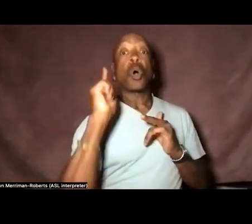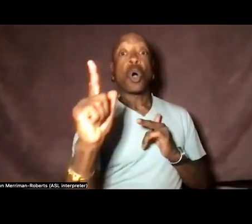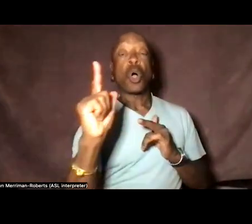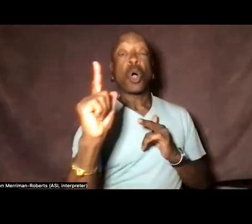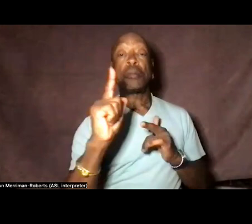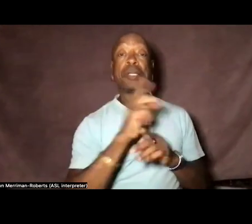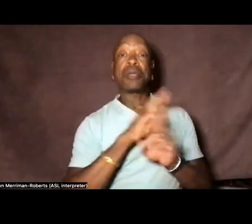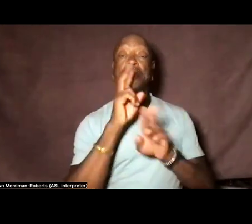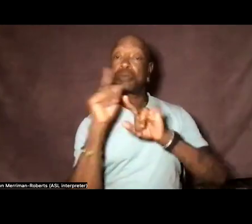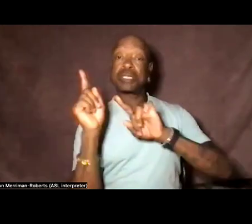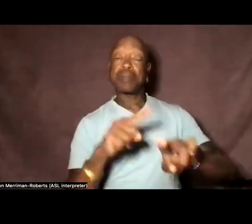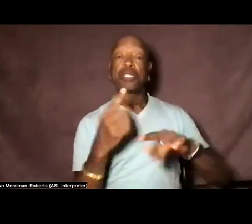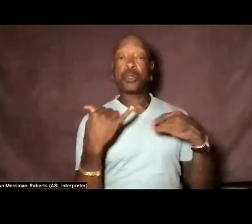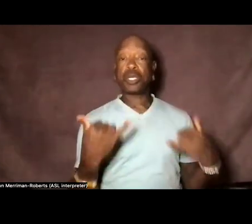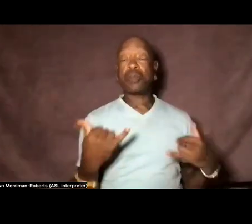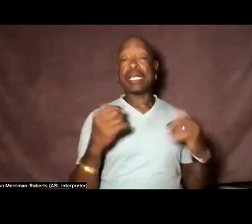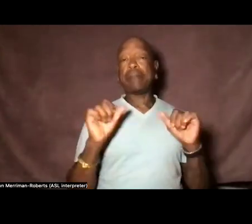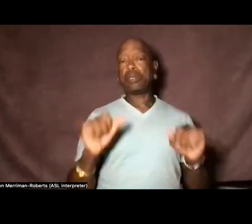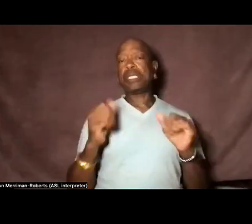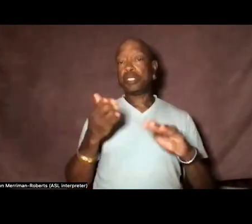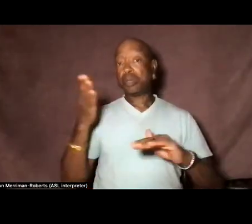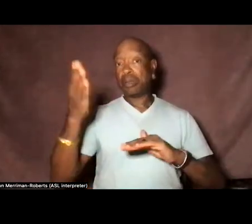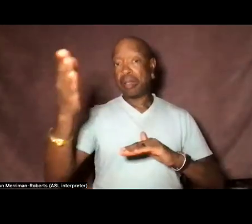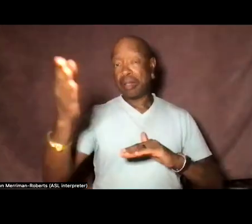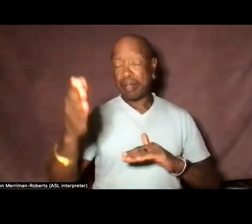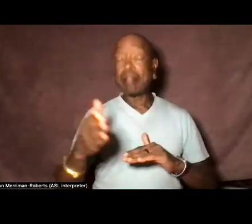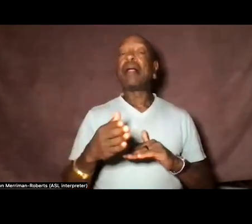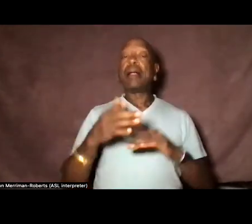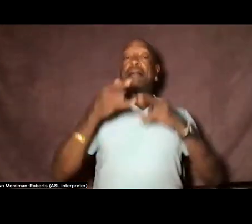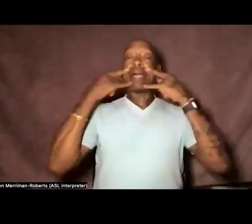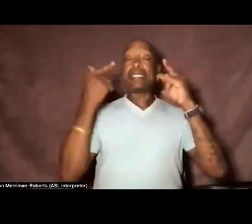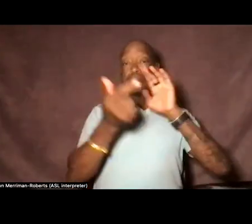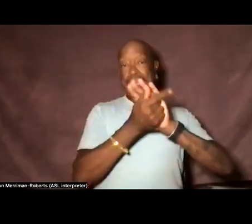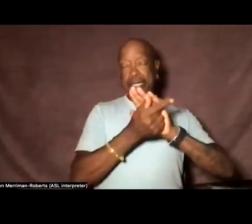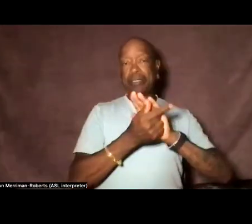current and potential Mask bans in California and Beyond so please be on the lookout for a form to